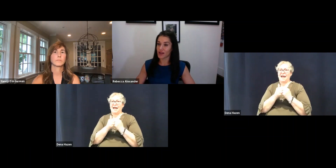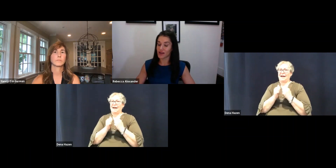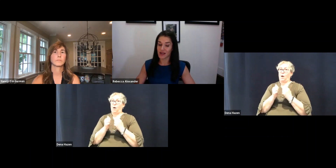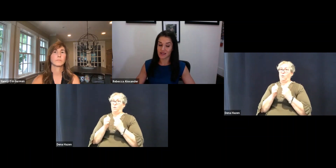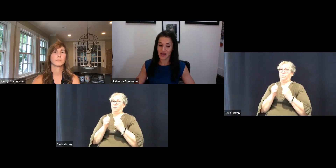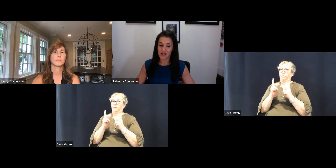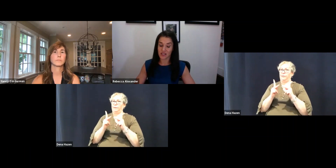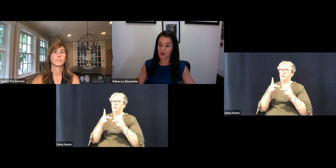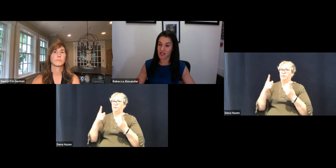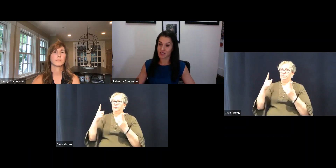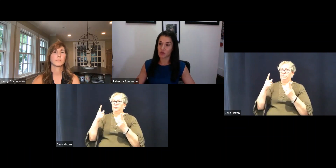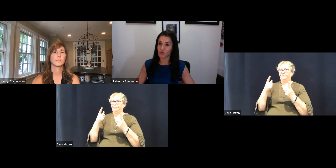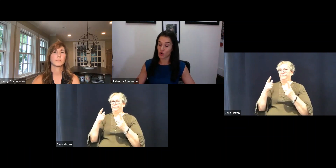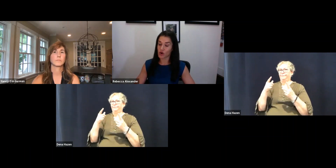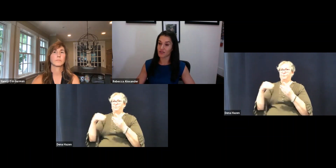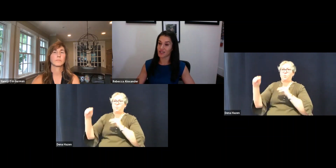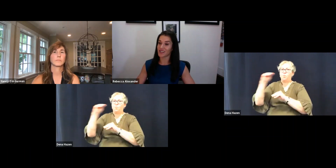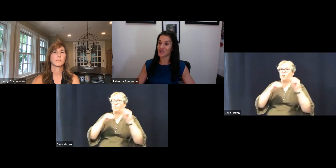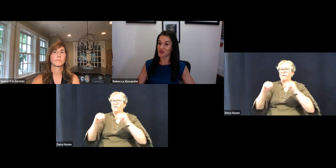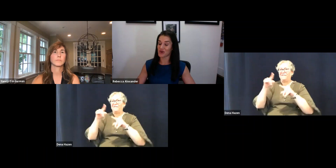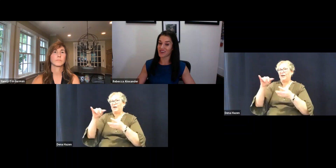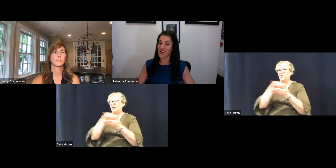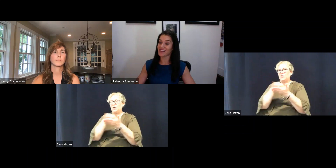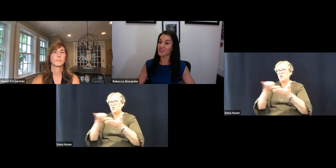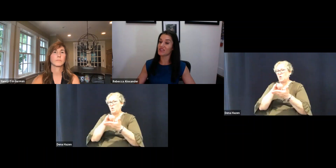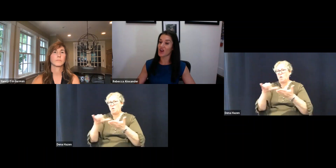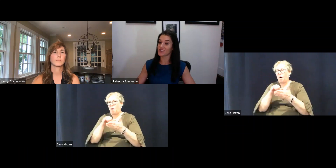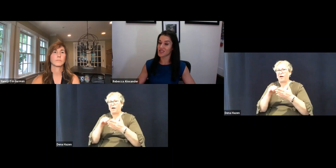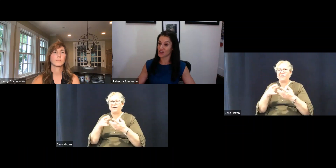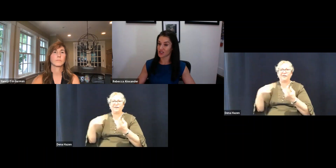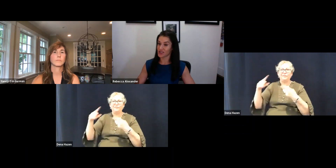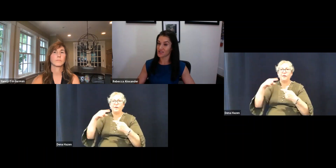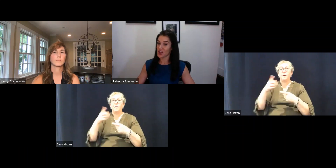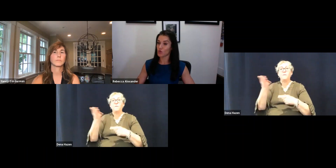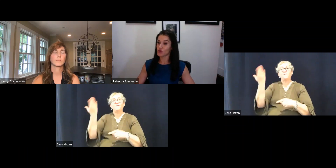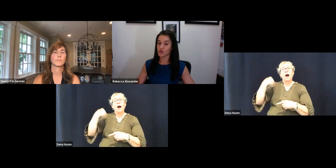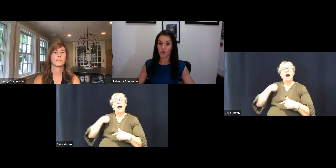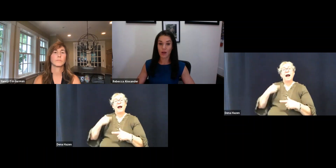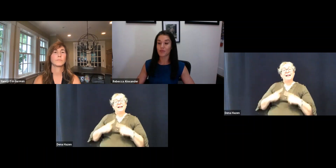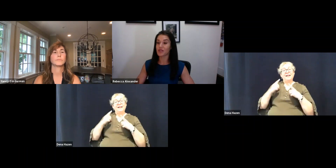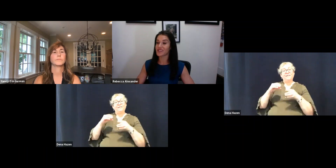And I say this because before living in New York, I lived in Los Angeles, which was probably